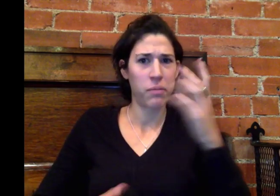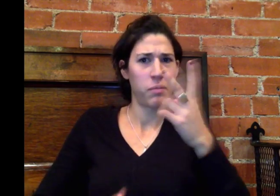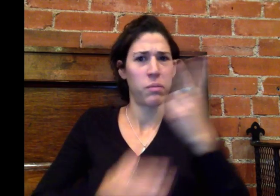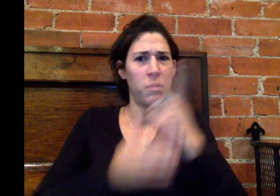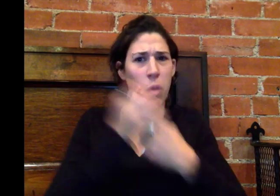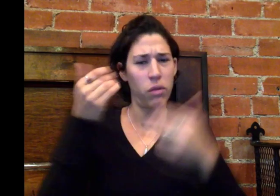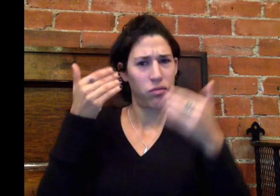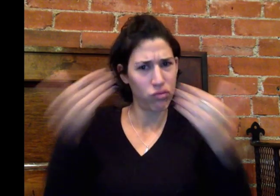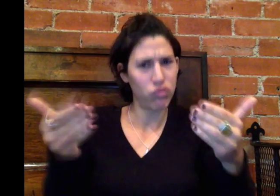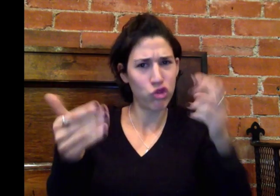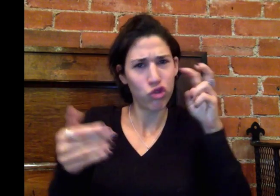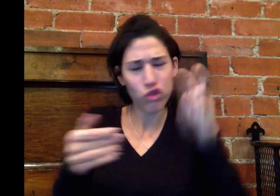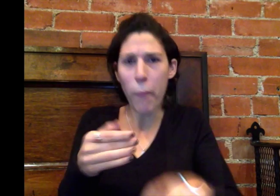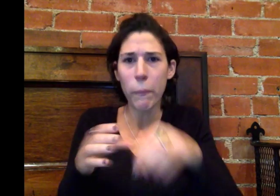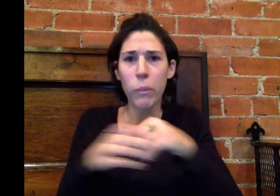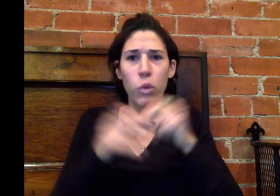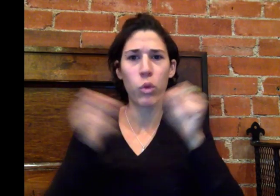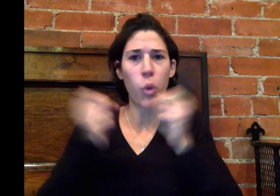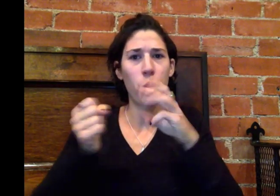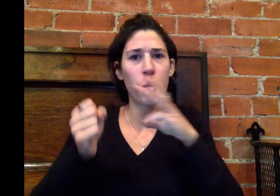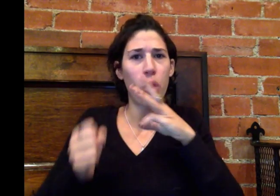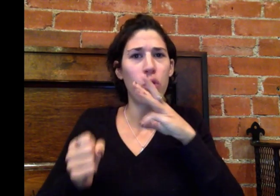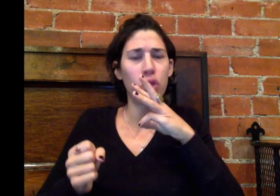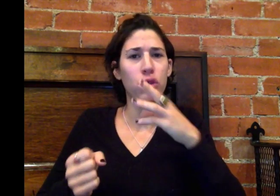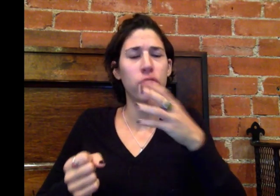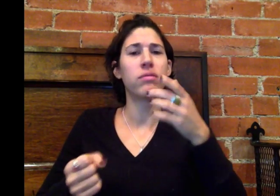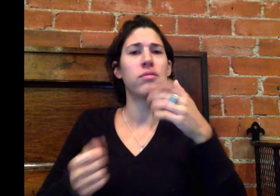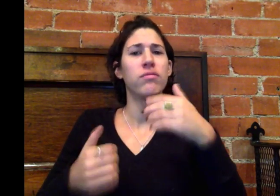But they jumped into the cold water head first,